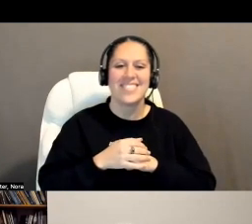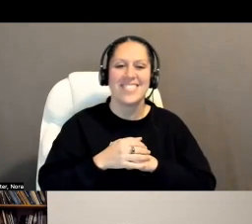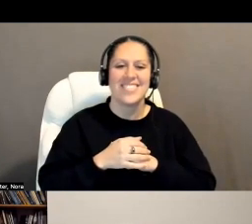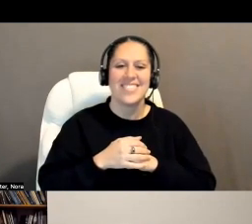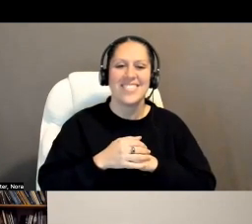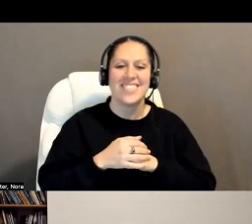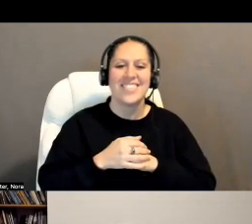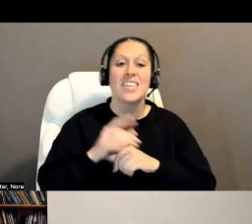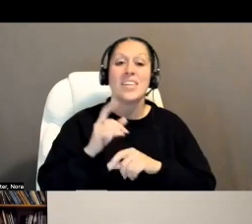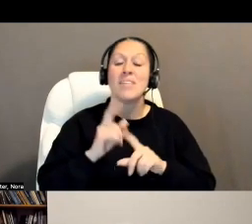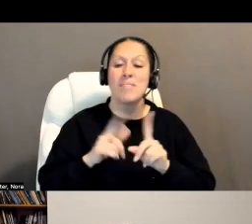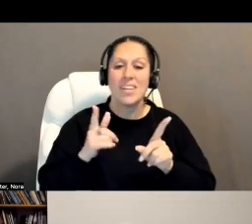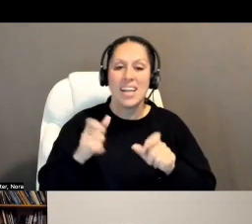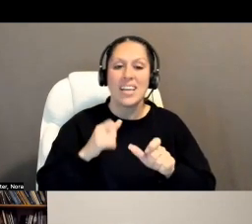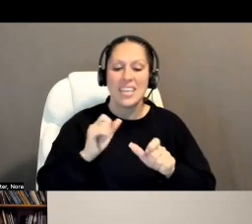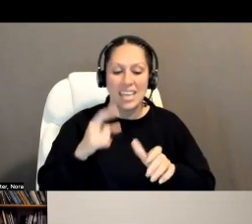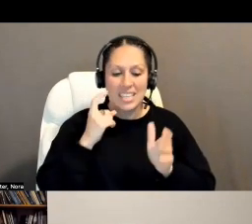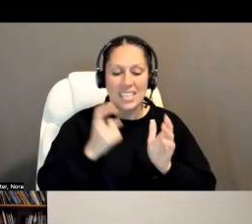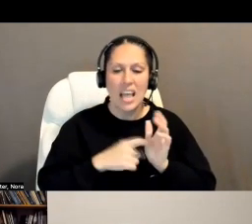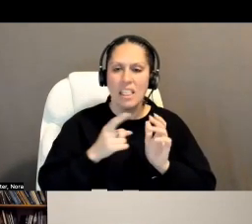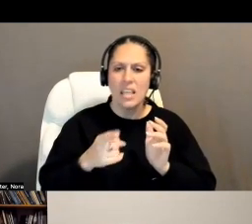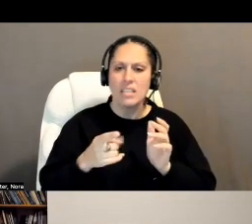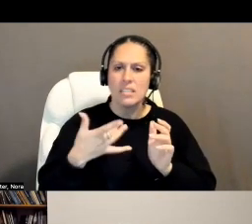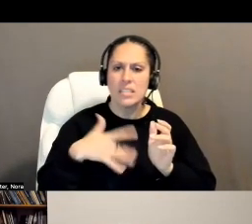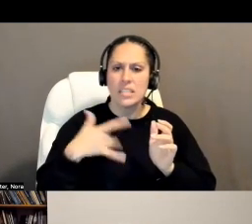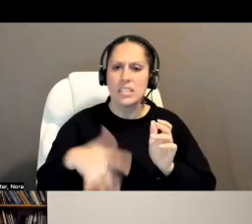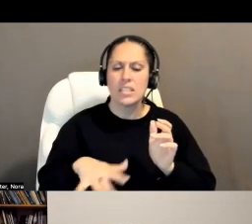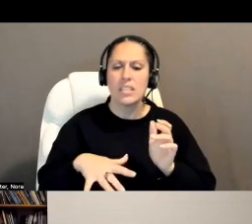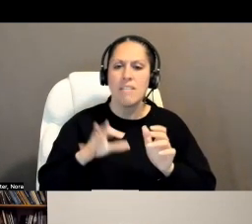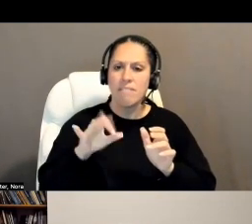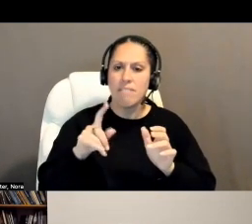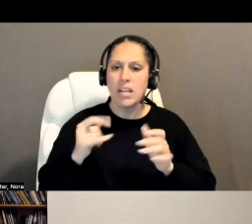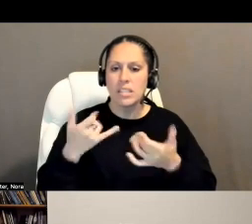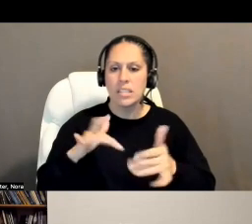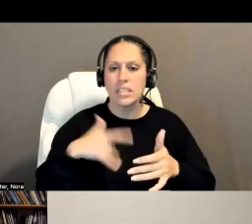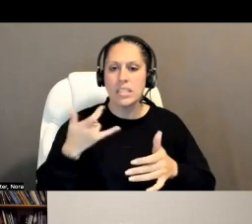But right. I can tell he's delicate. I mean, felting is delicate there's, no way around it.